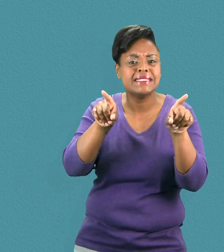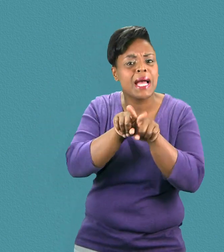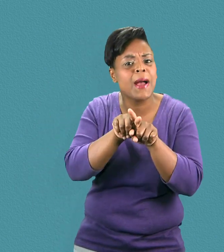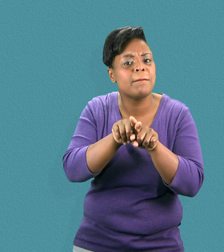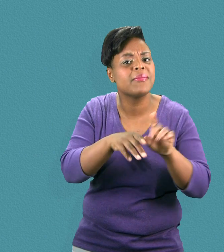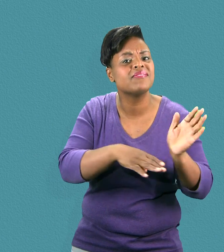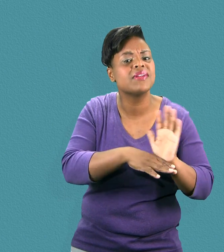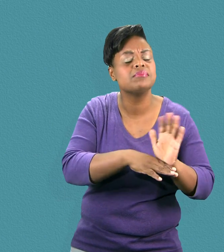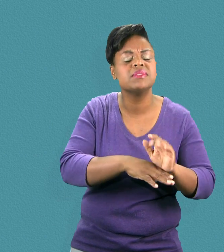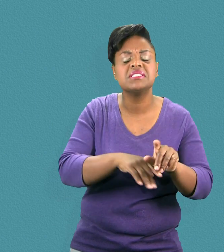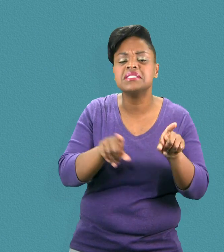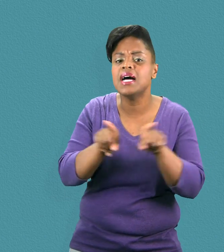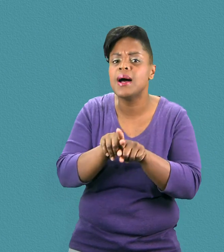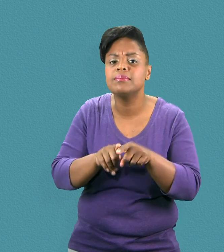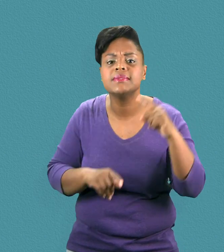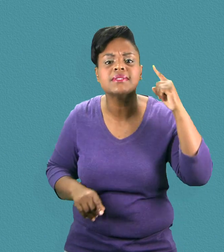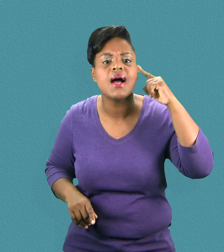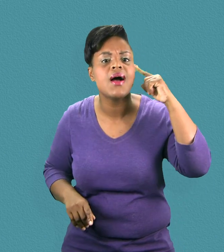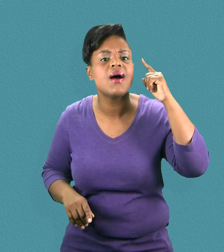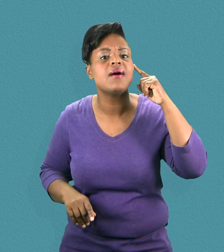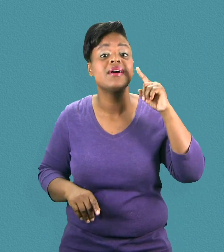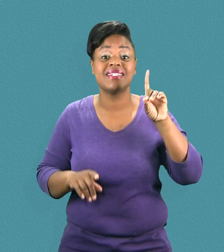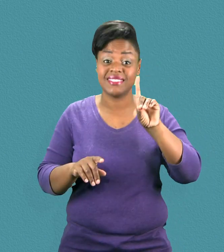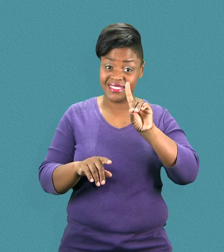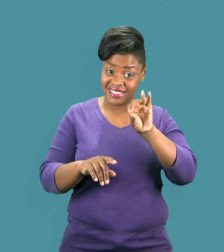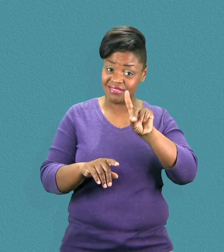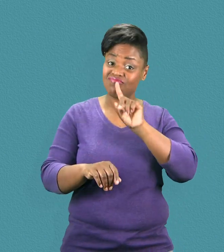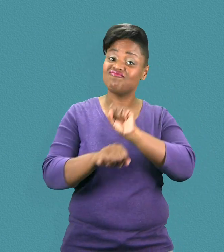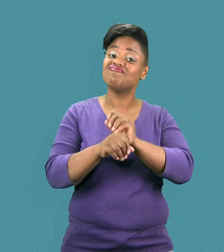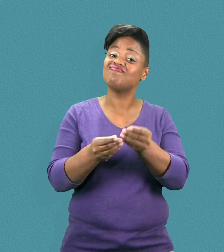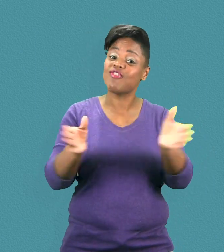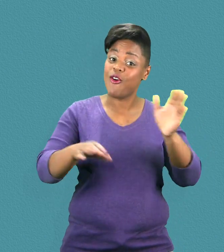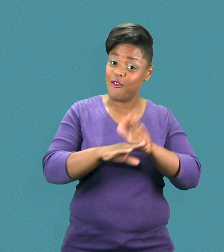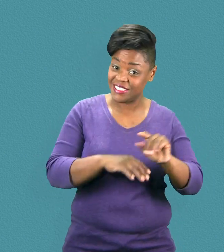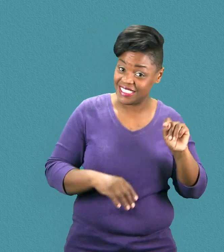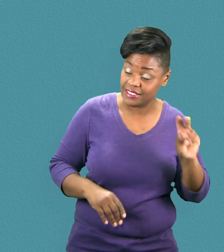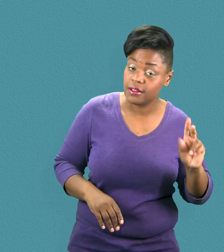with the same video and audio that was shown on television.